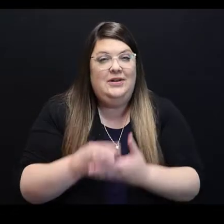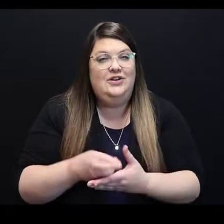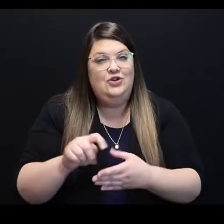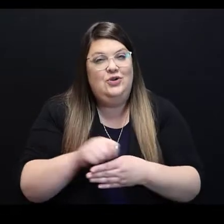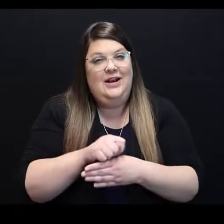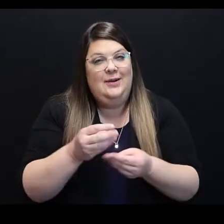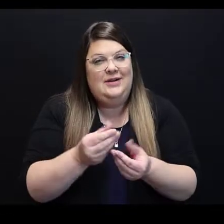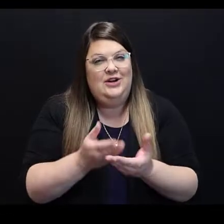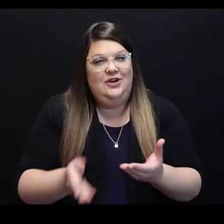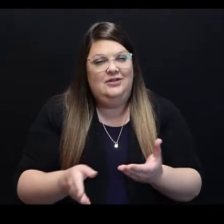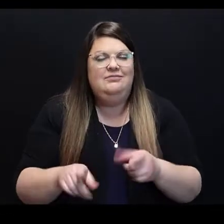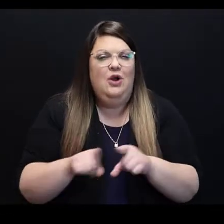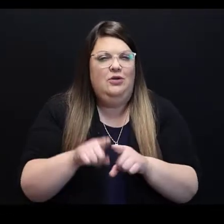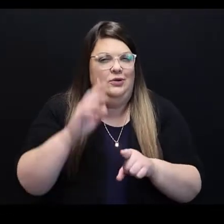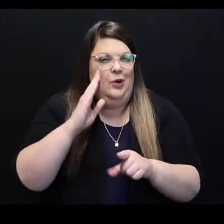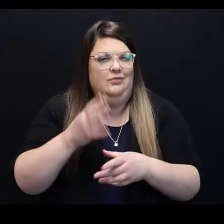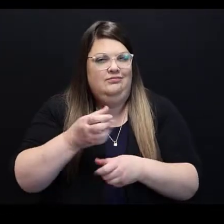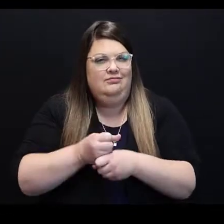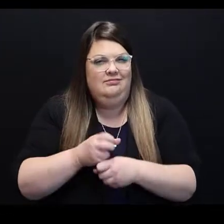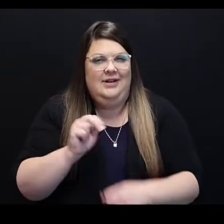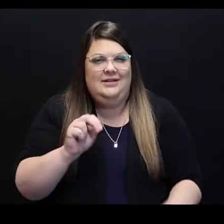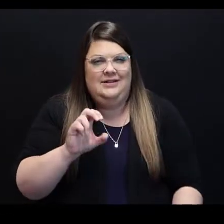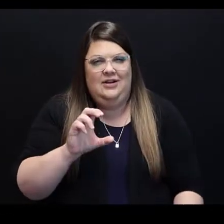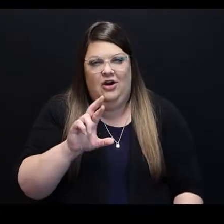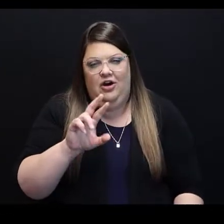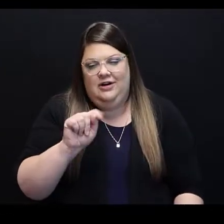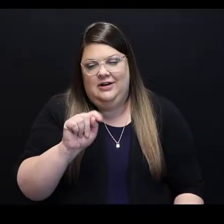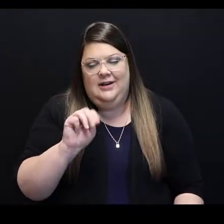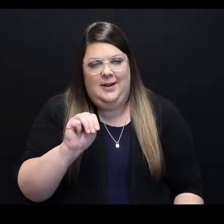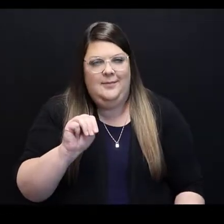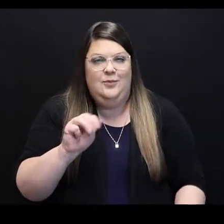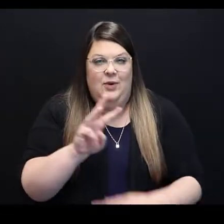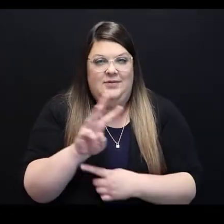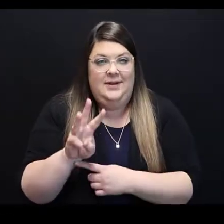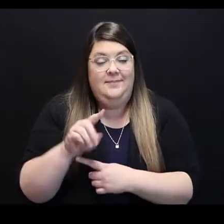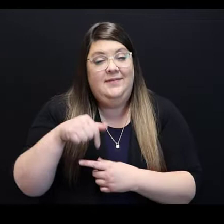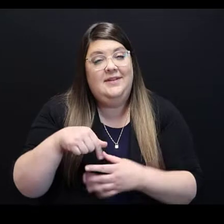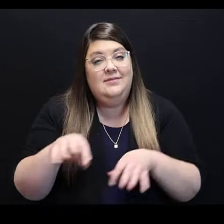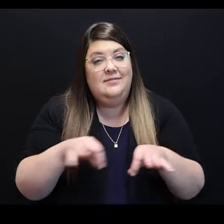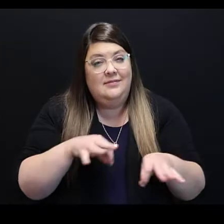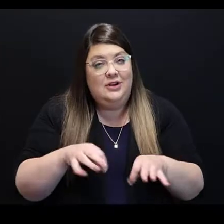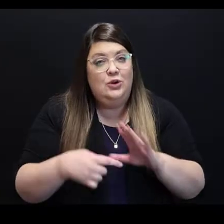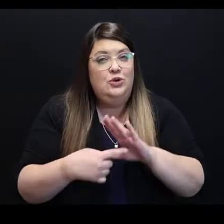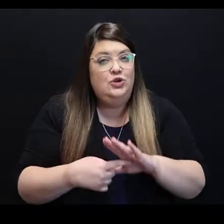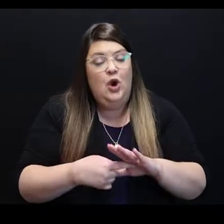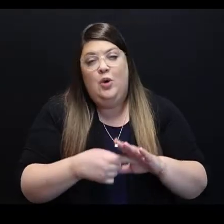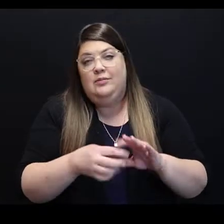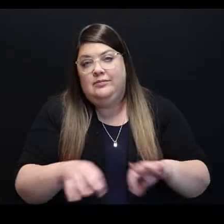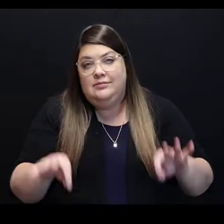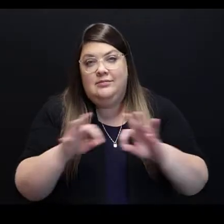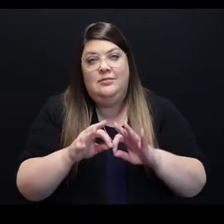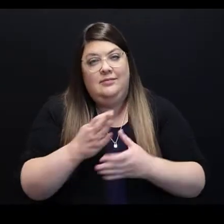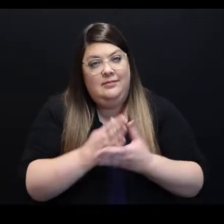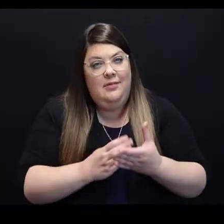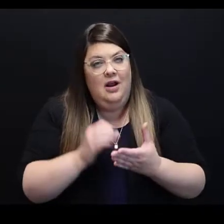also known as the NCRTM website. This overview showcases several core features of the new NCRTM